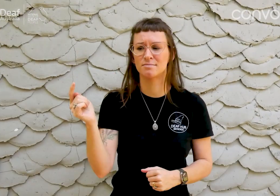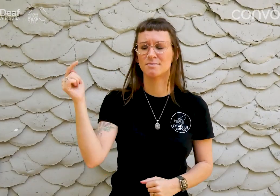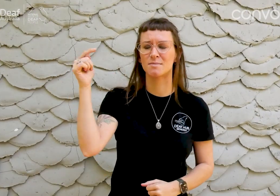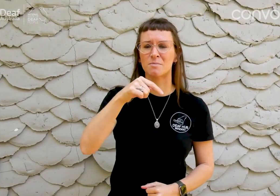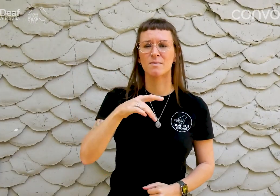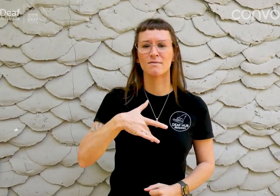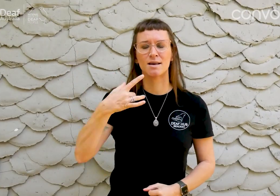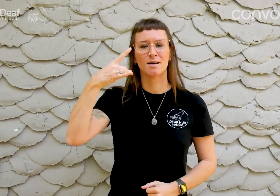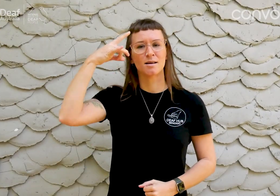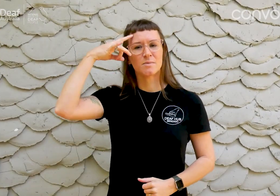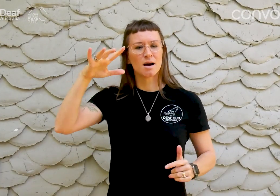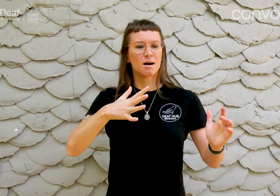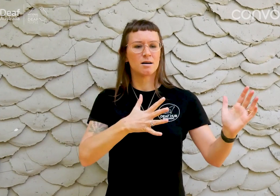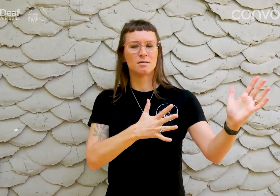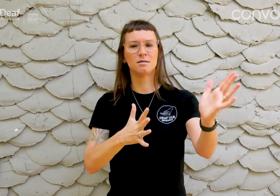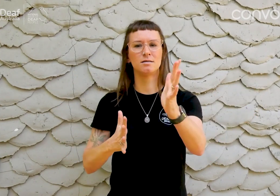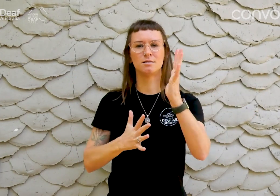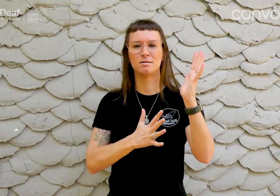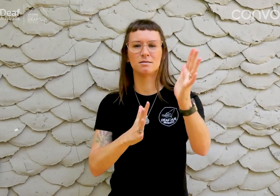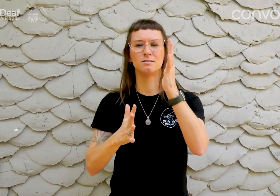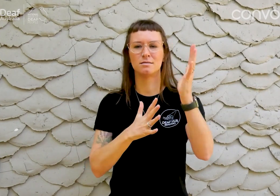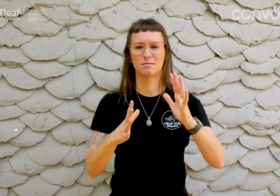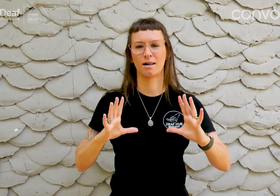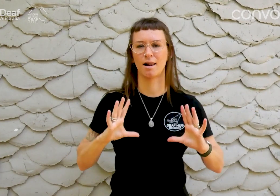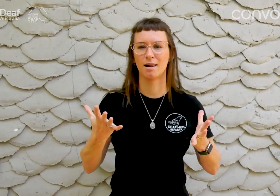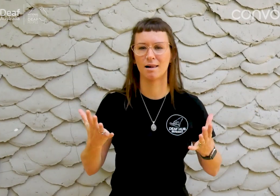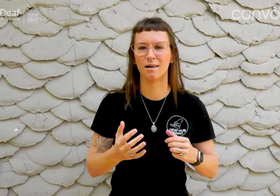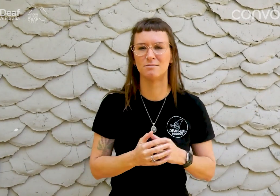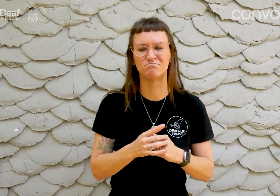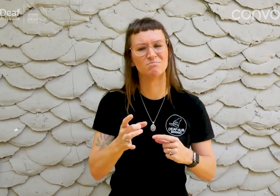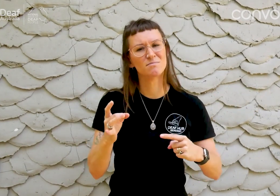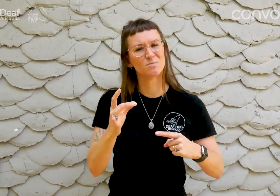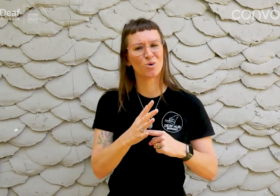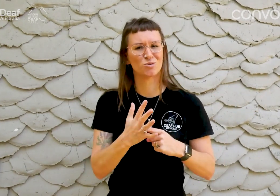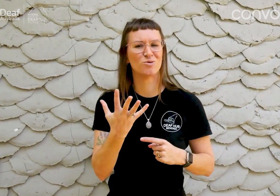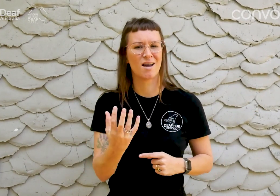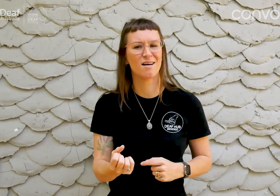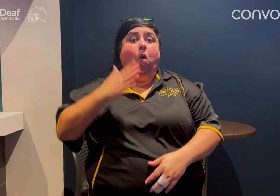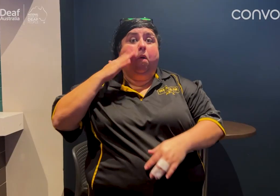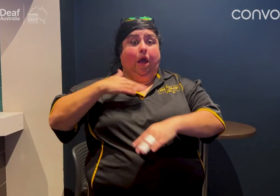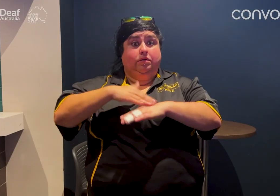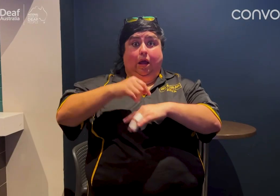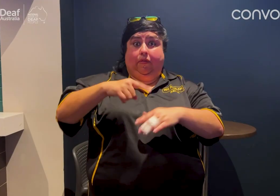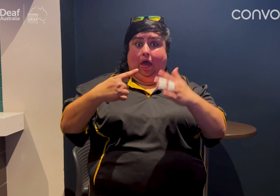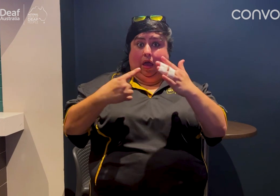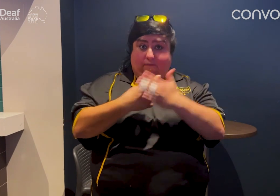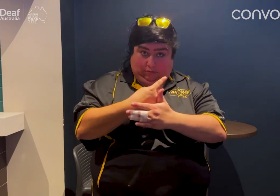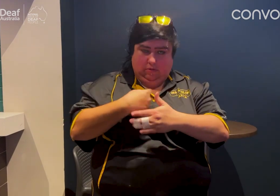Come and feel that sense of relief that comes from the important ability to communicate freely and openly. This is important for us. When we have an event,